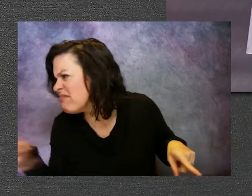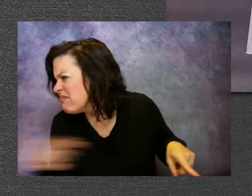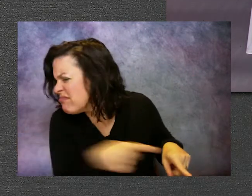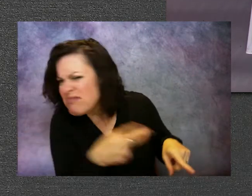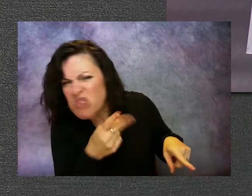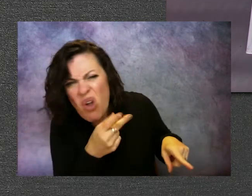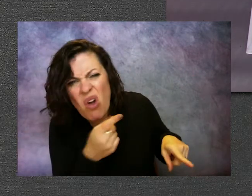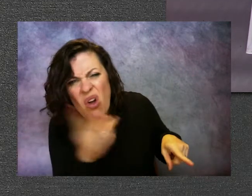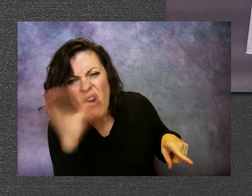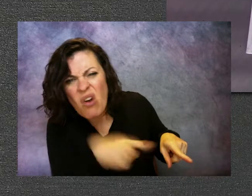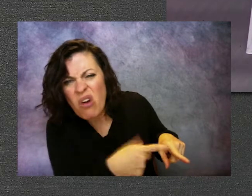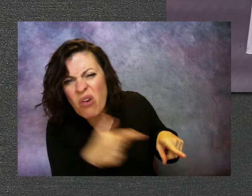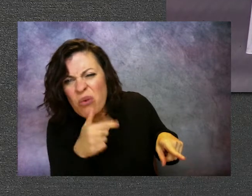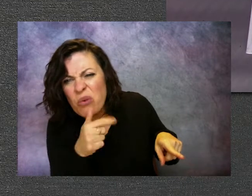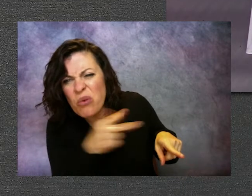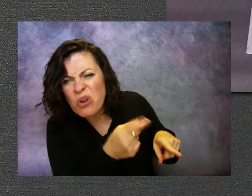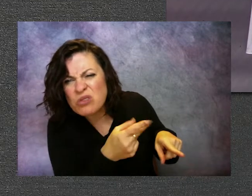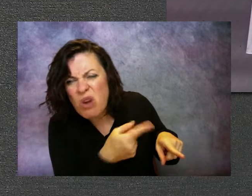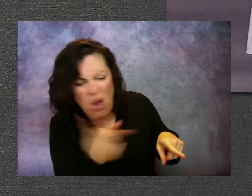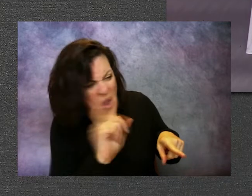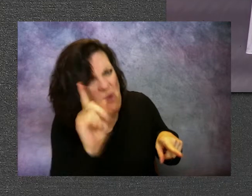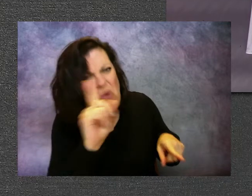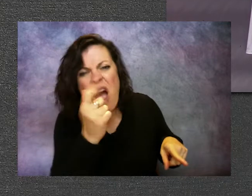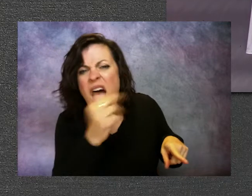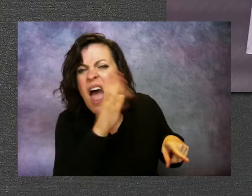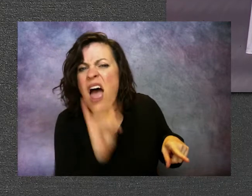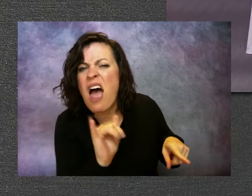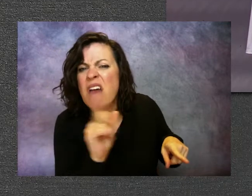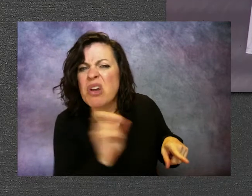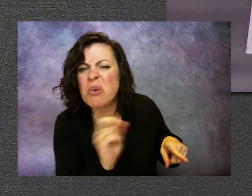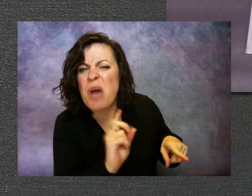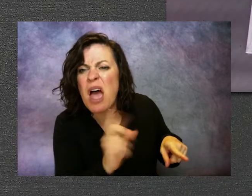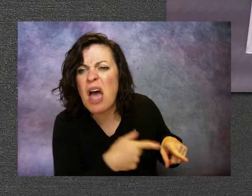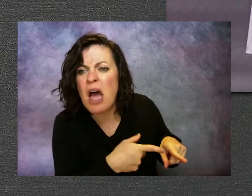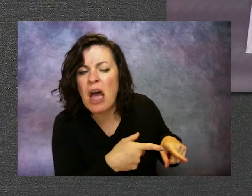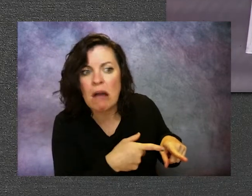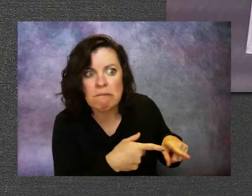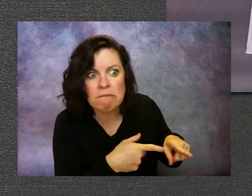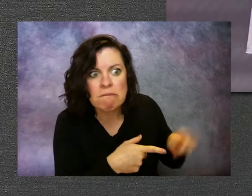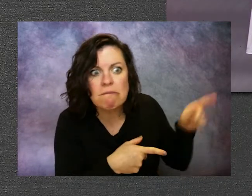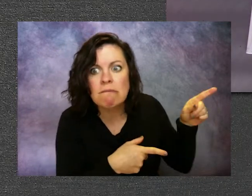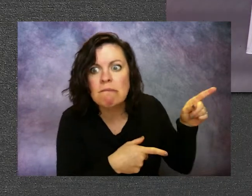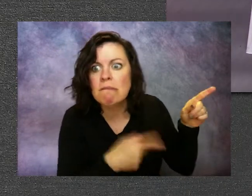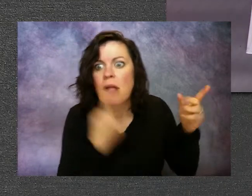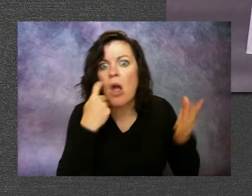"By the way, has anyone seen Harry?" Notice, it kind of looks like Harry,